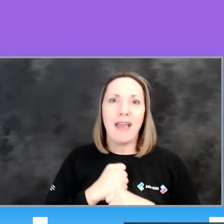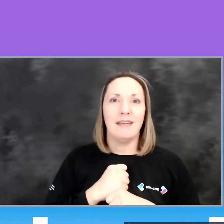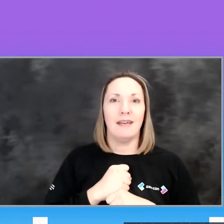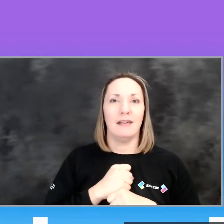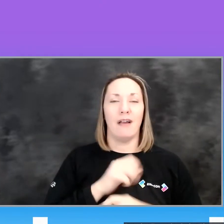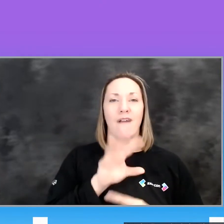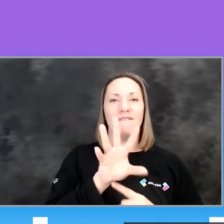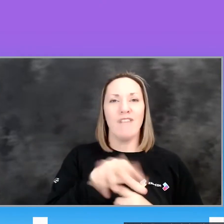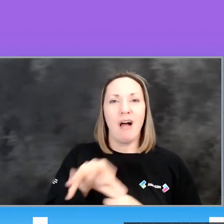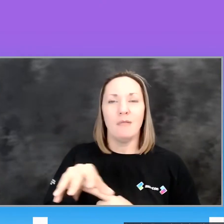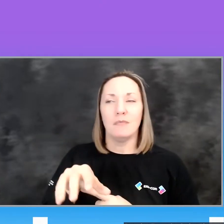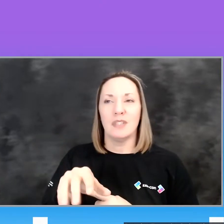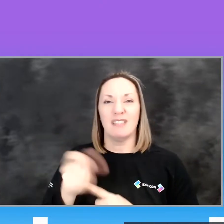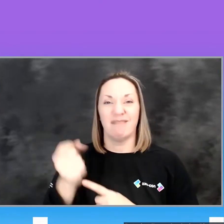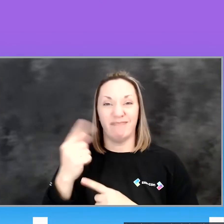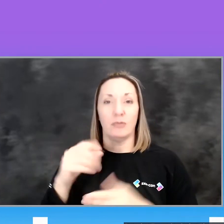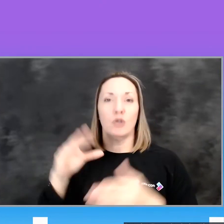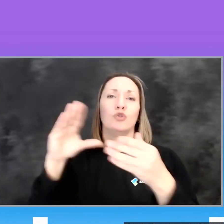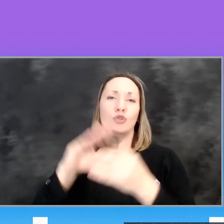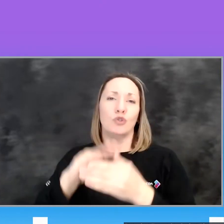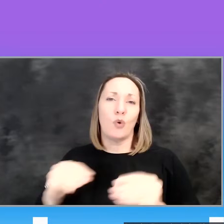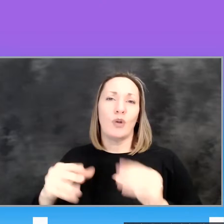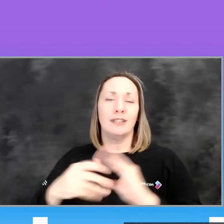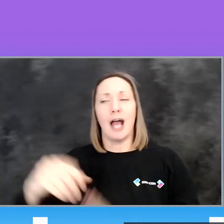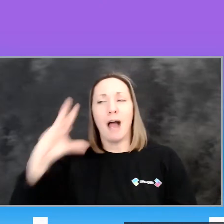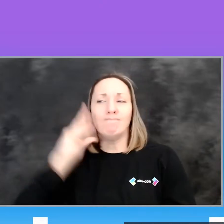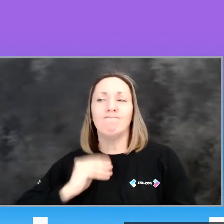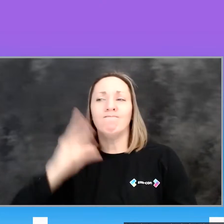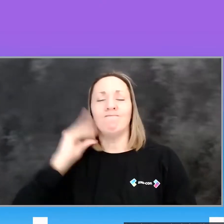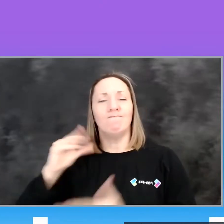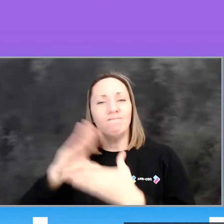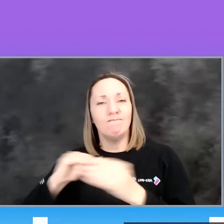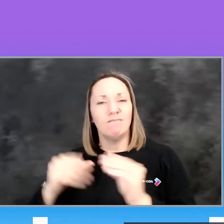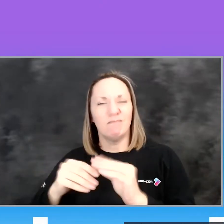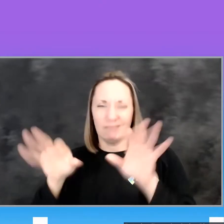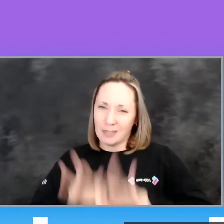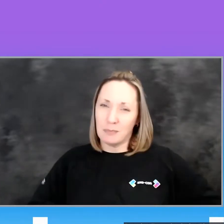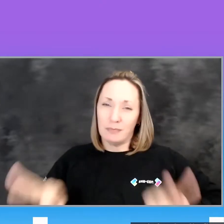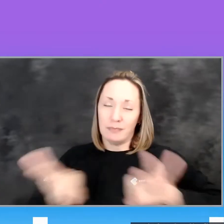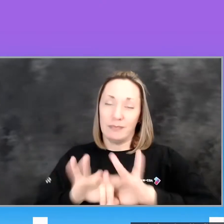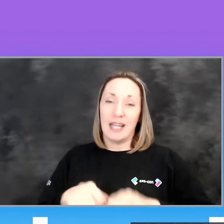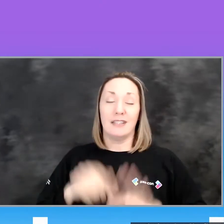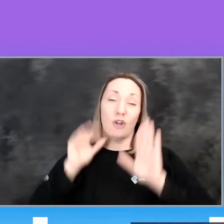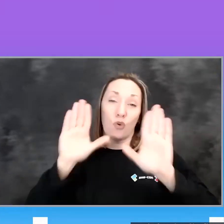Storytelling is essential. And